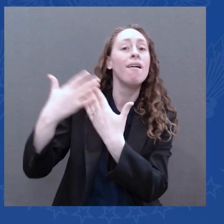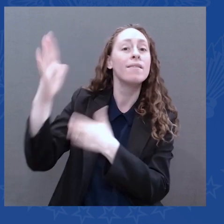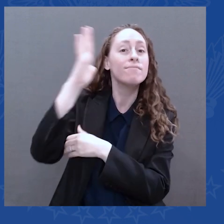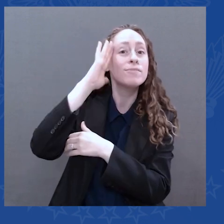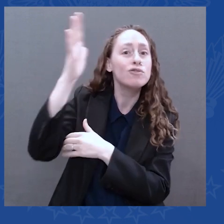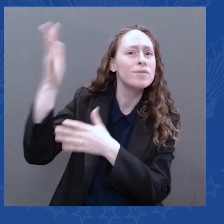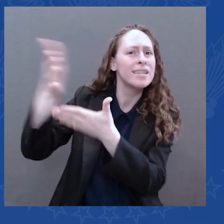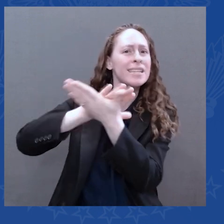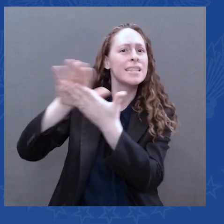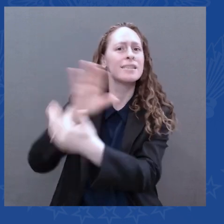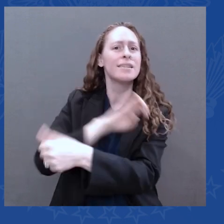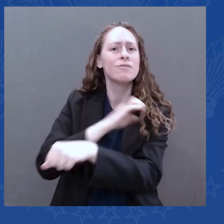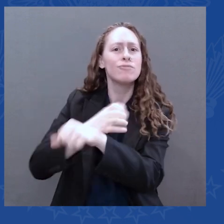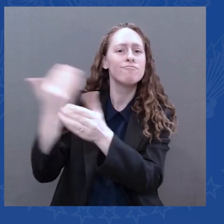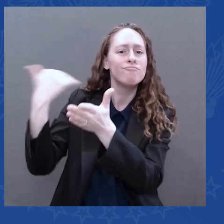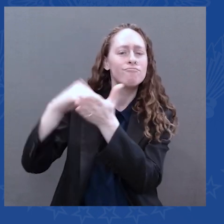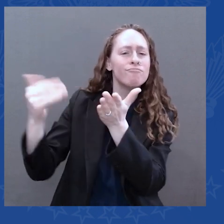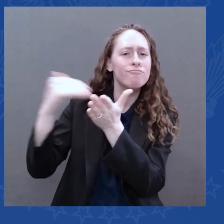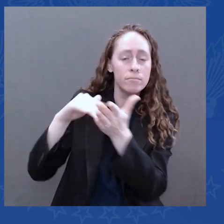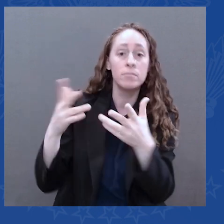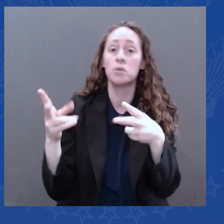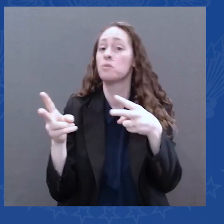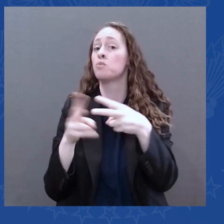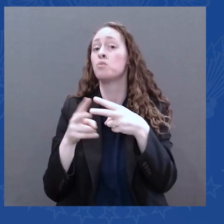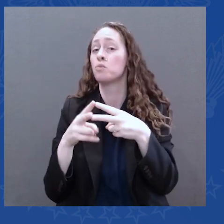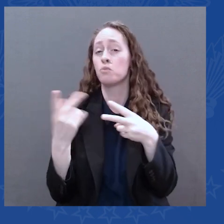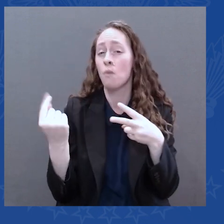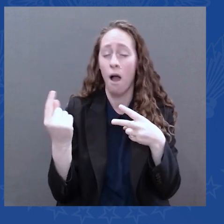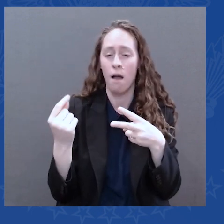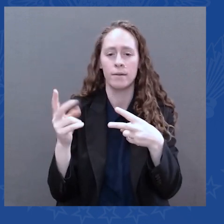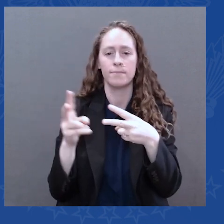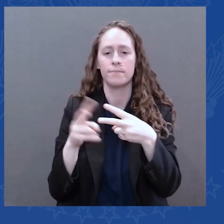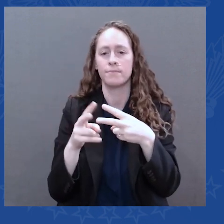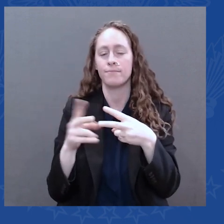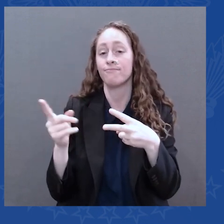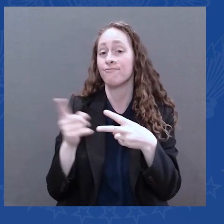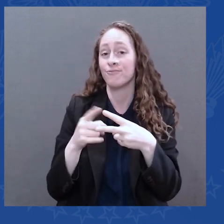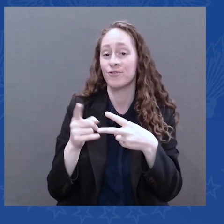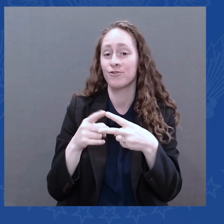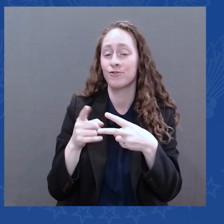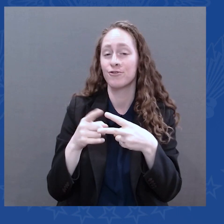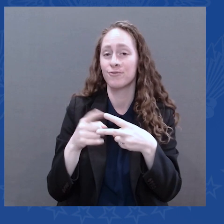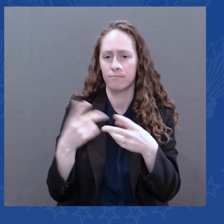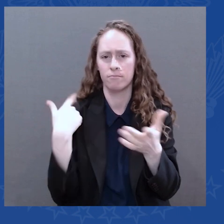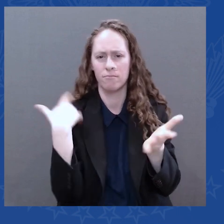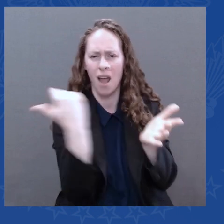One, helping Europe reduce its dependency on Russian gas as quickly as possible.